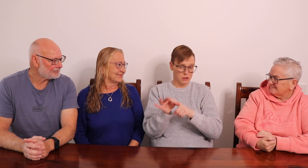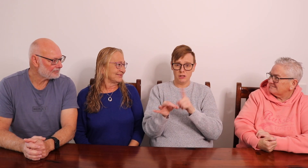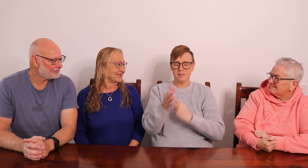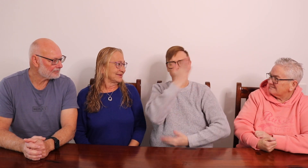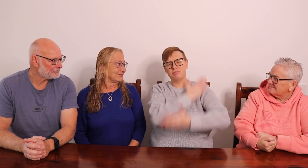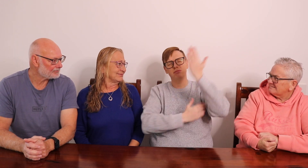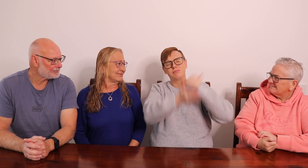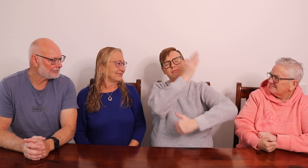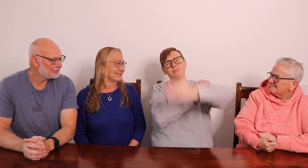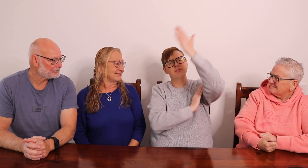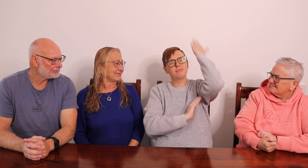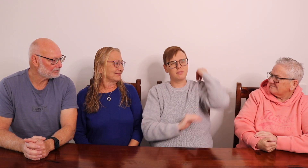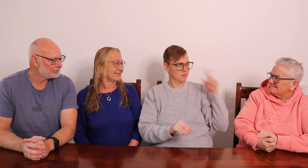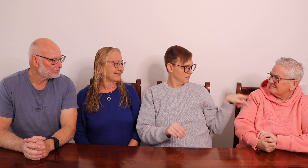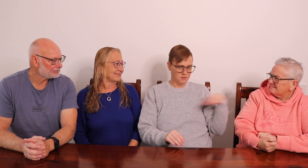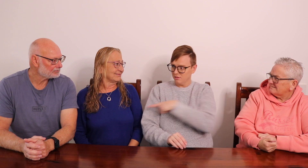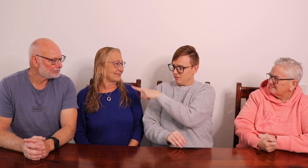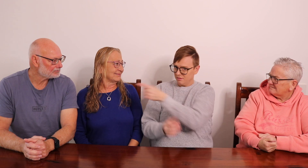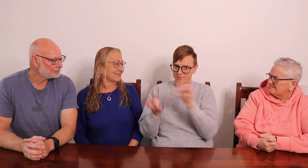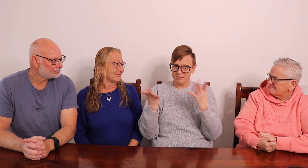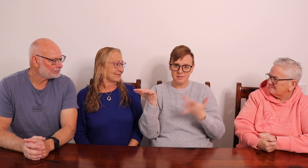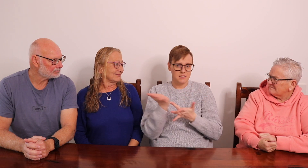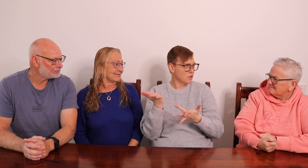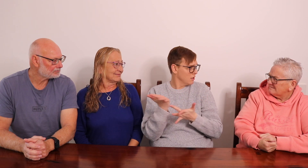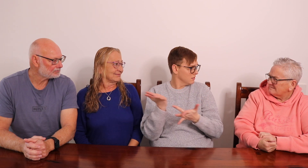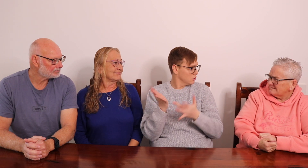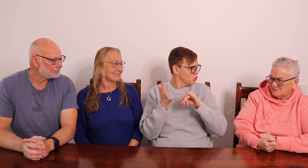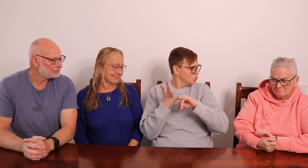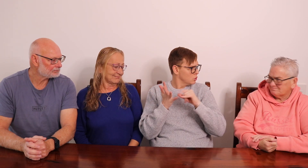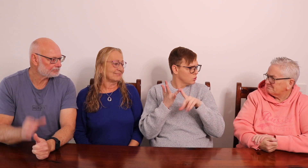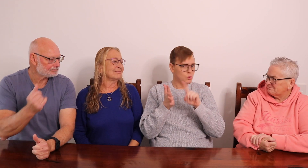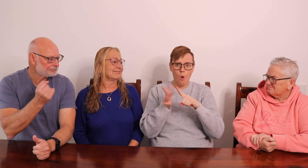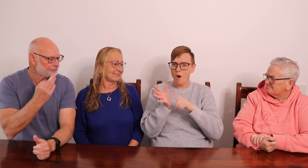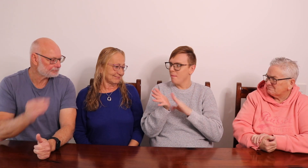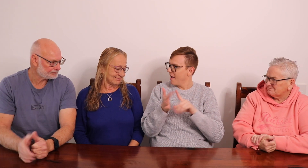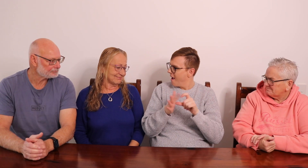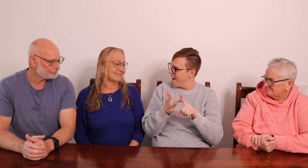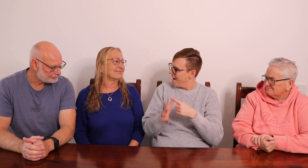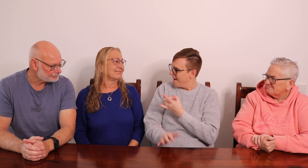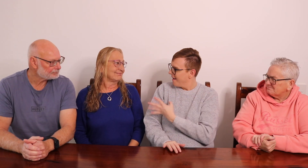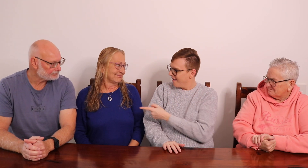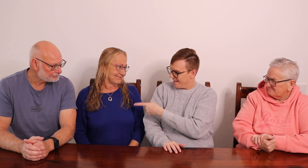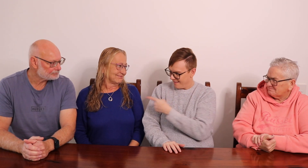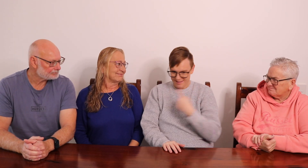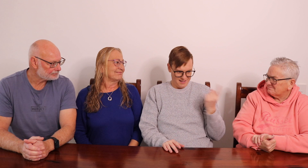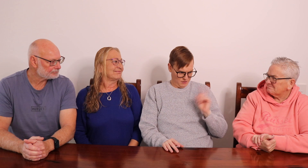Long time ago there are no technology, like no social media